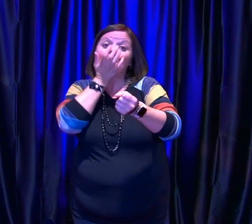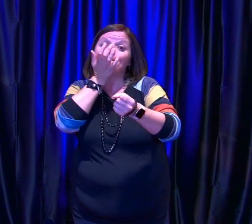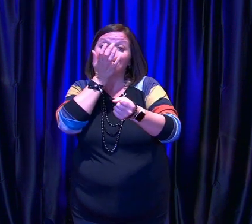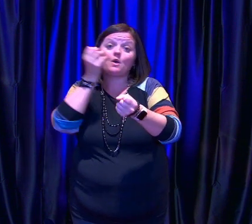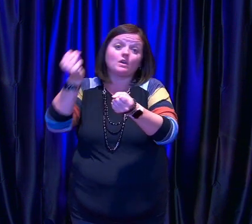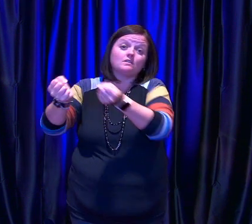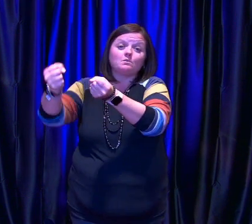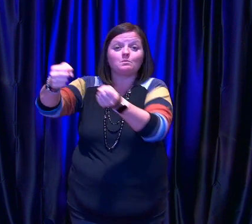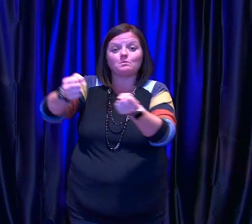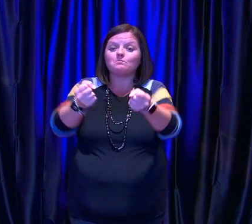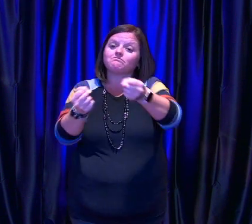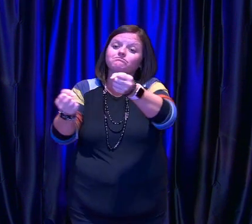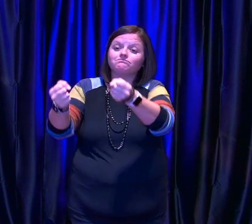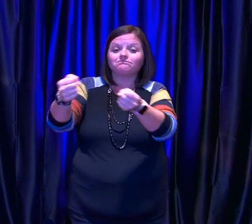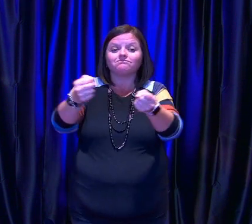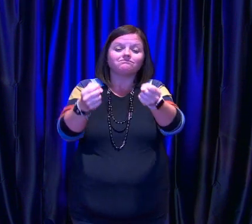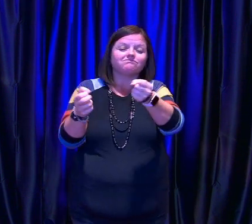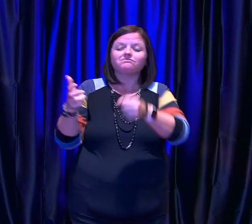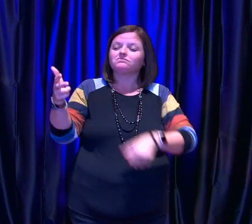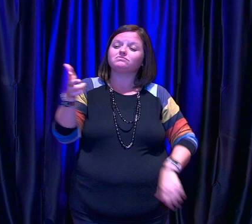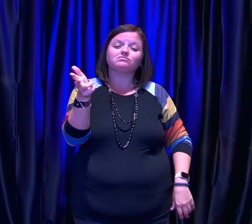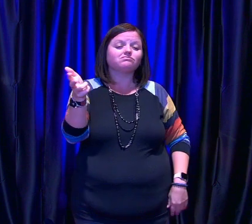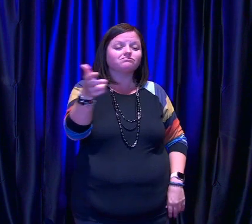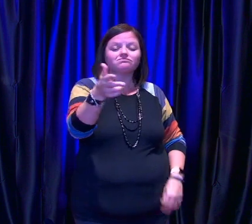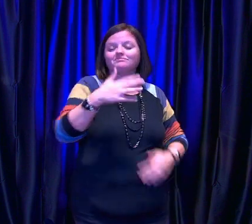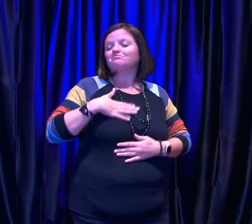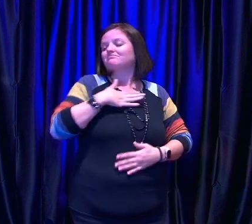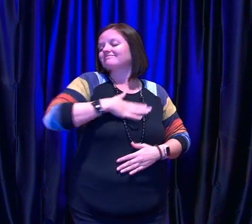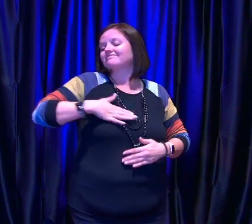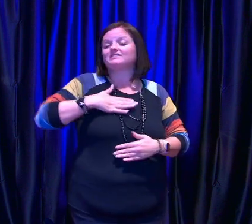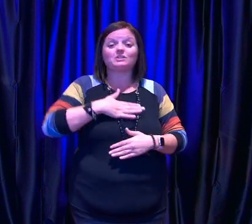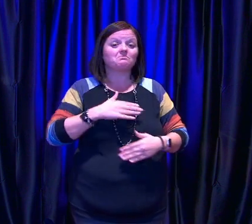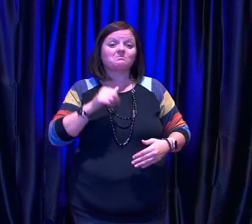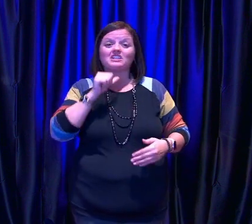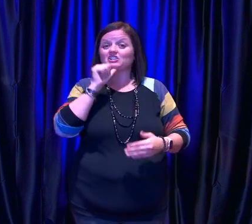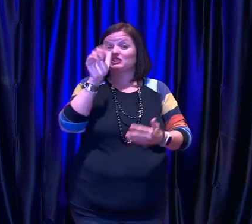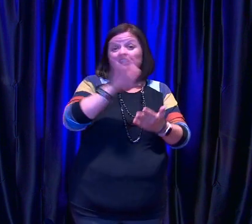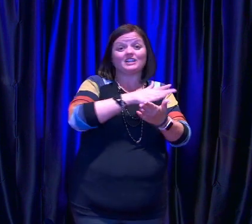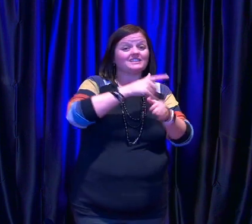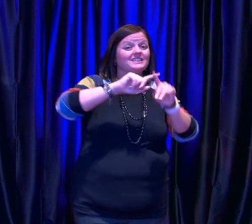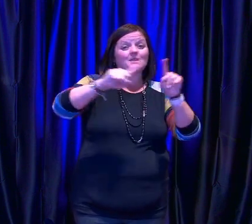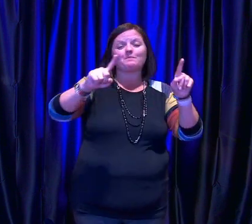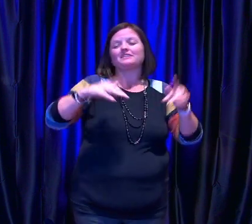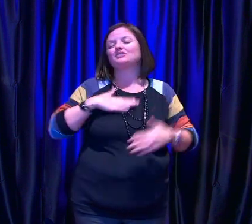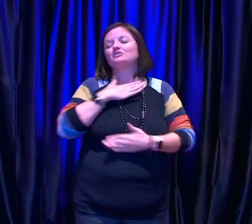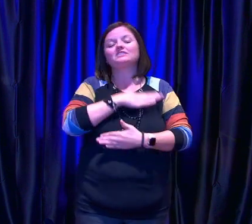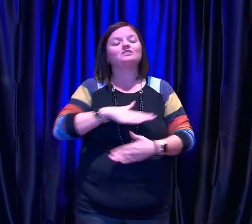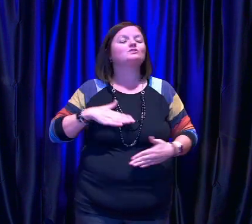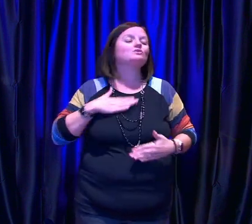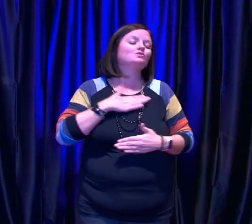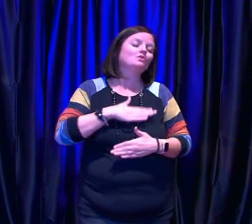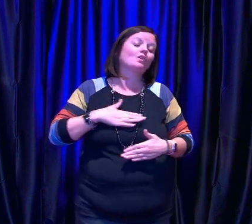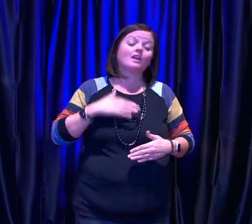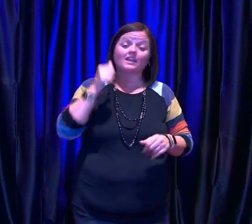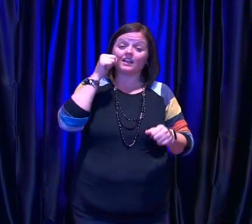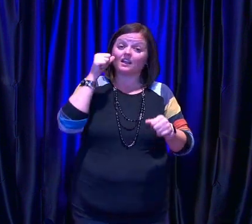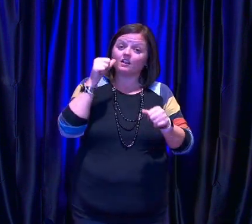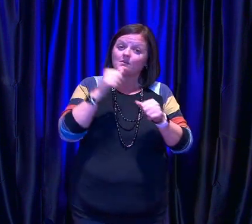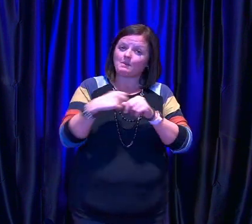around mowing the ground and she's having a great time and she didn't sing but she was just just enjoying it and i remember all of a sudden